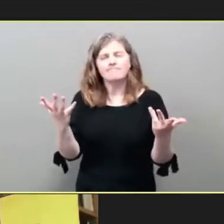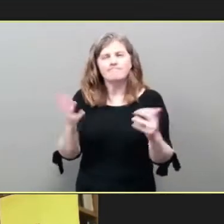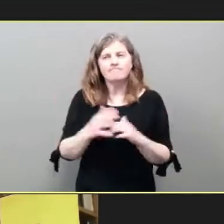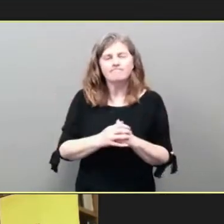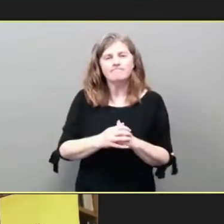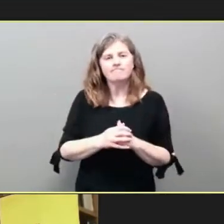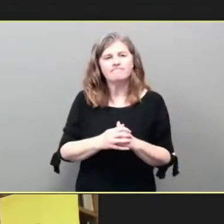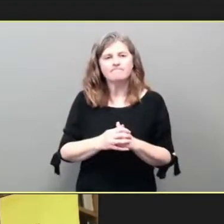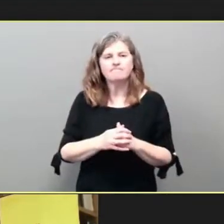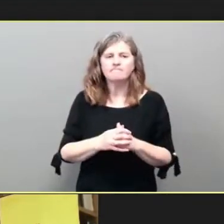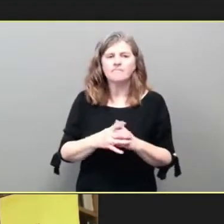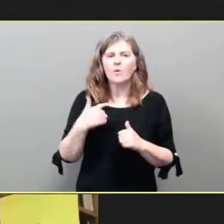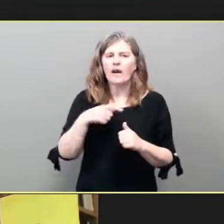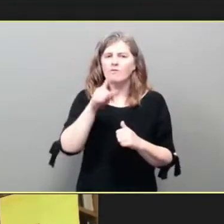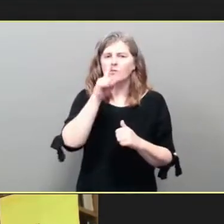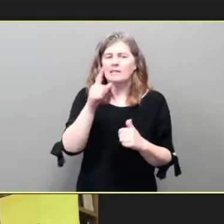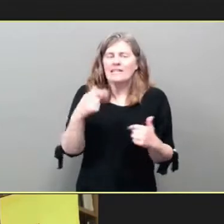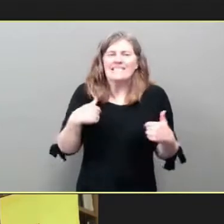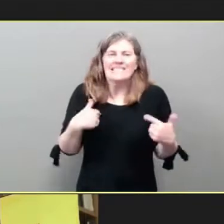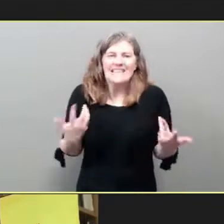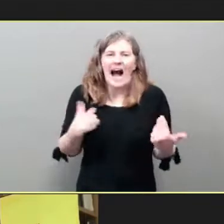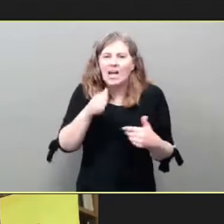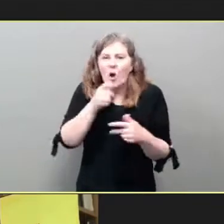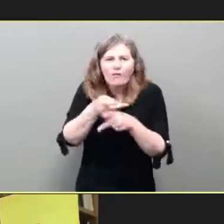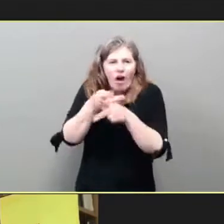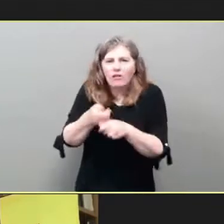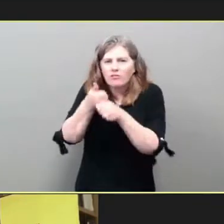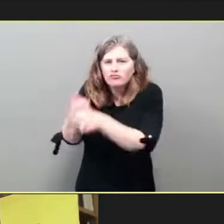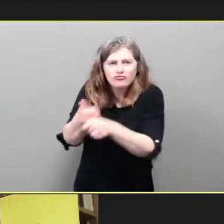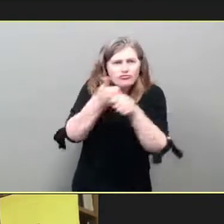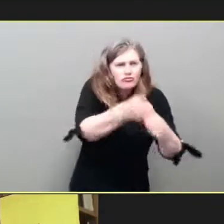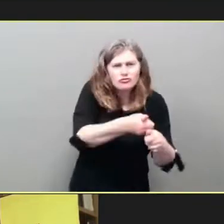got some really, I don't keep track of that very well. And I mainly look at